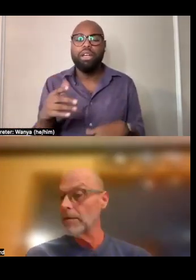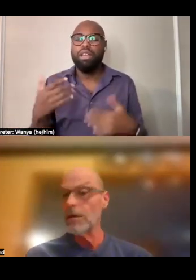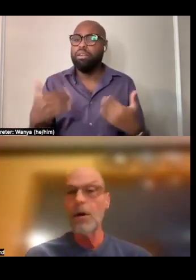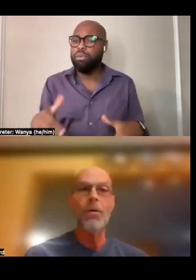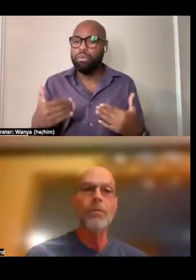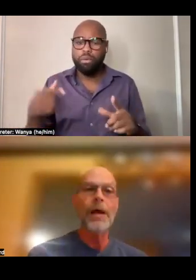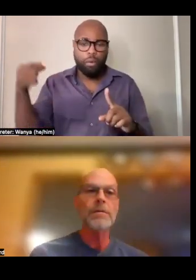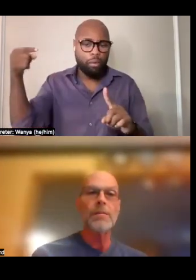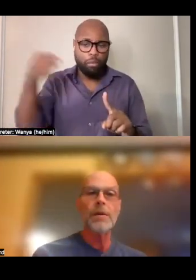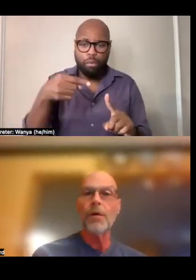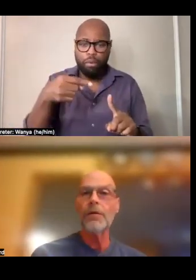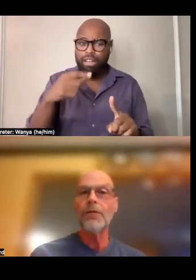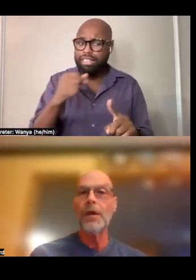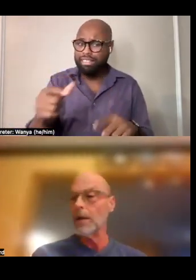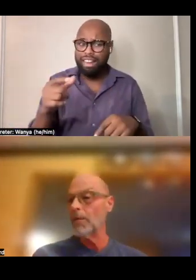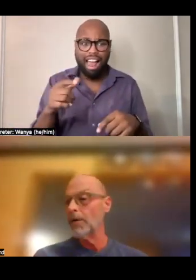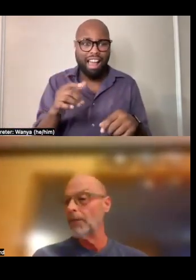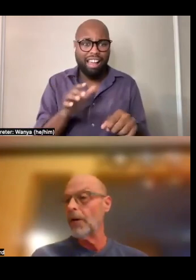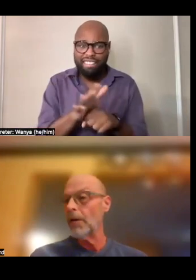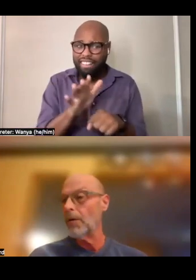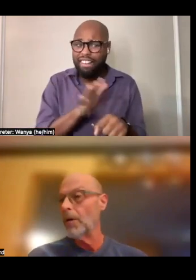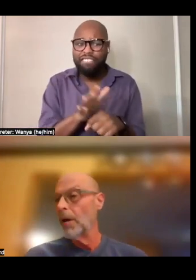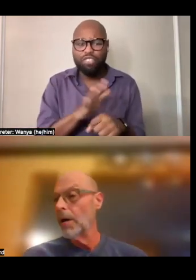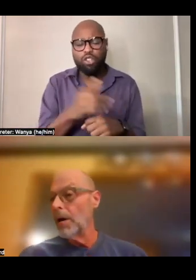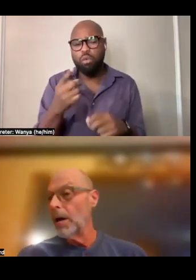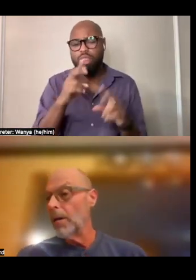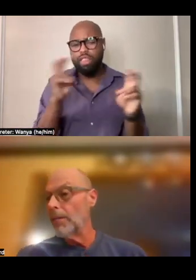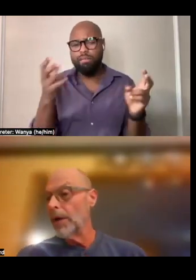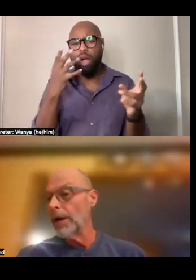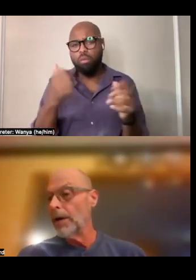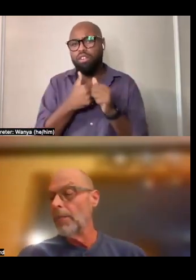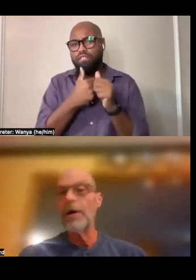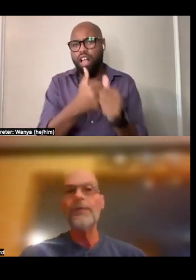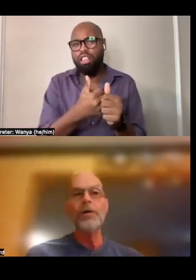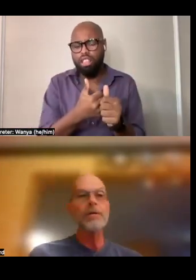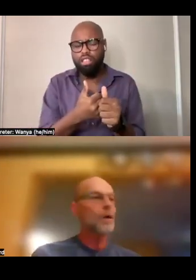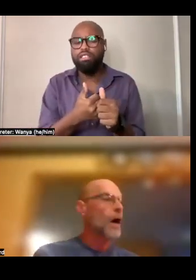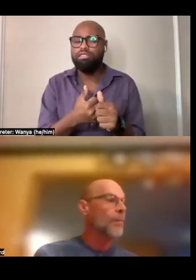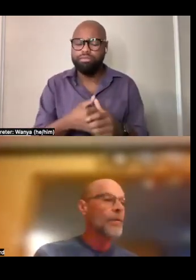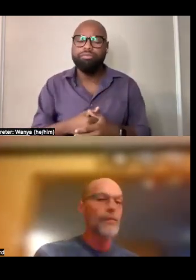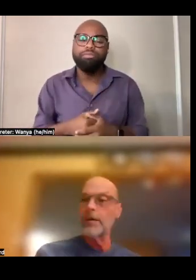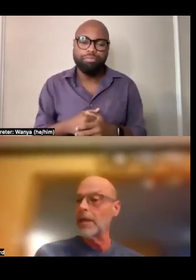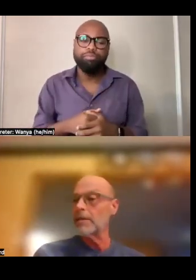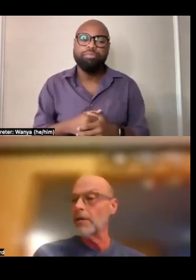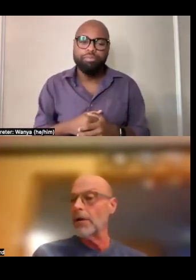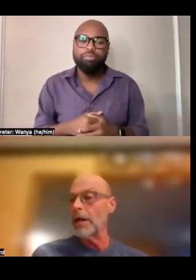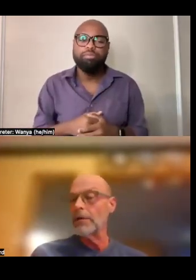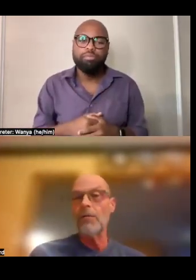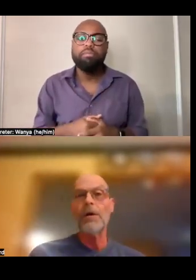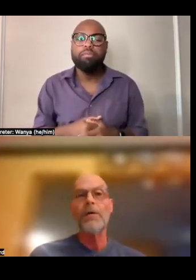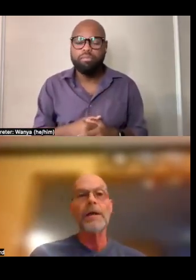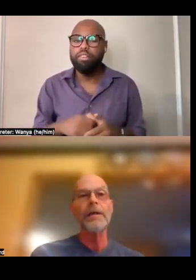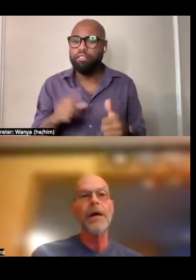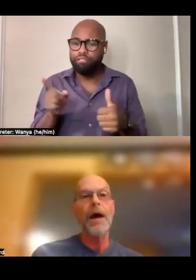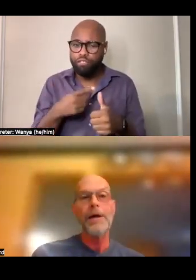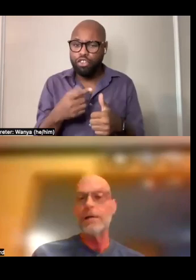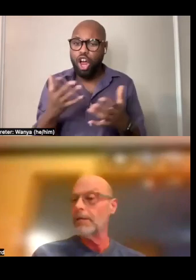So that's gonna be one of the themes I want to follow there. But first, with getting started, I do want to recognize